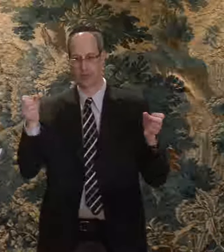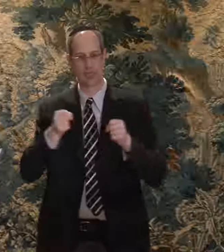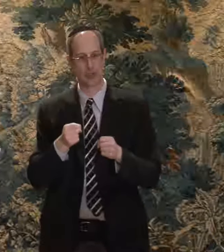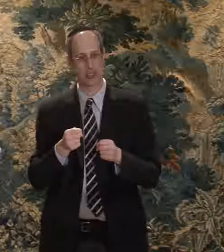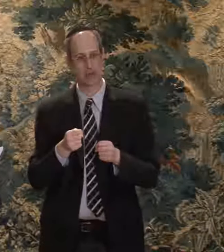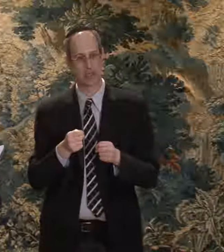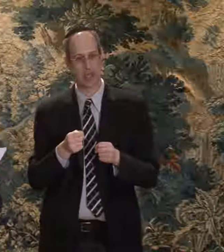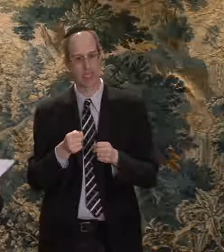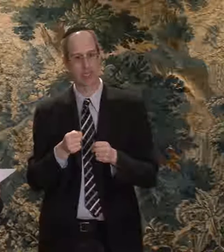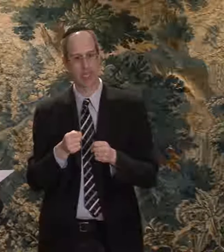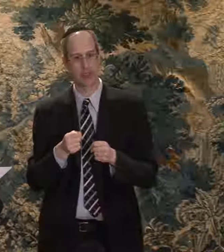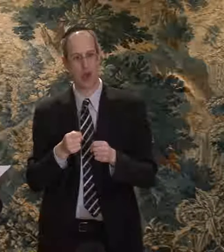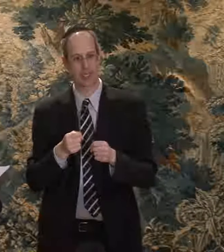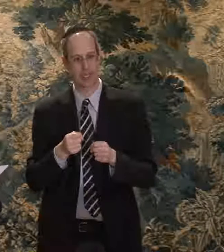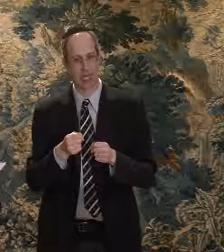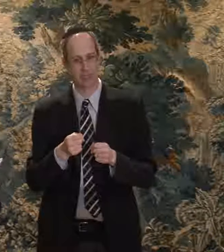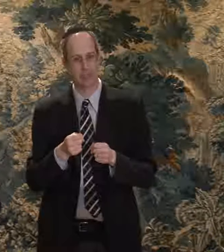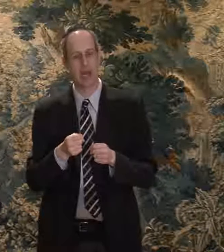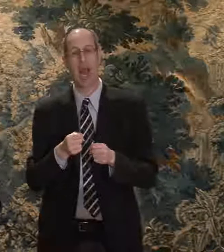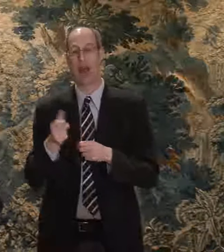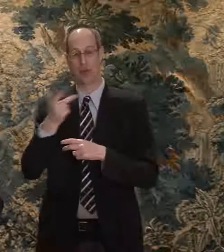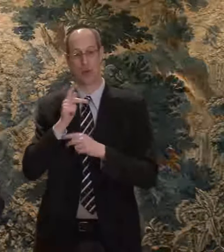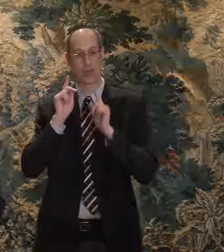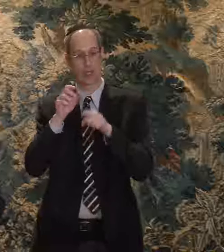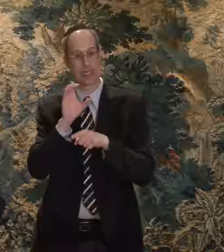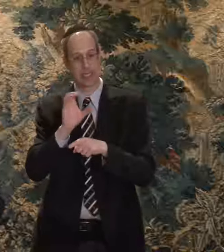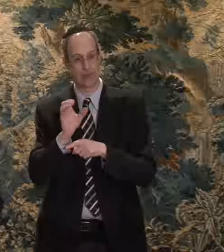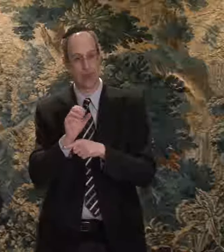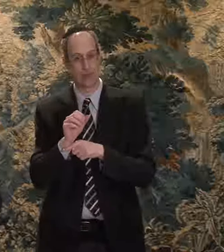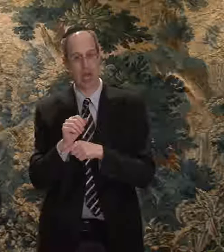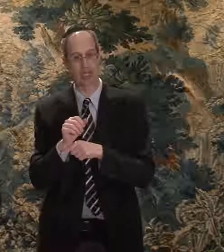casa milà LucasArts Aachen and they were gonna go to Kanaan for your vibe Horan